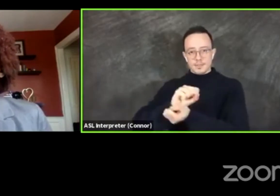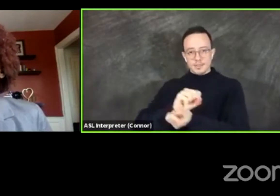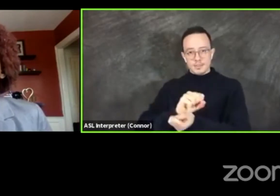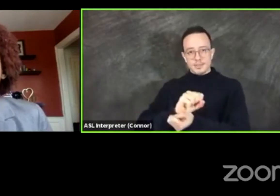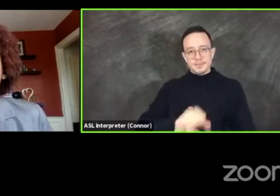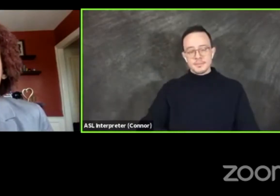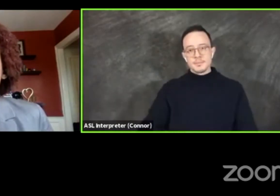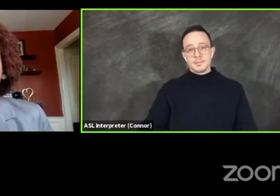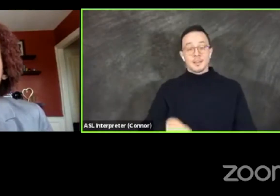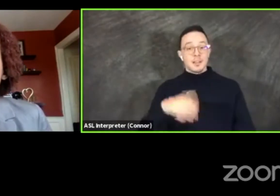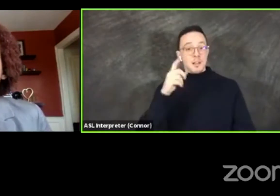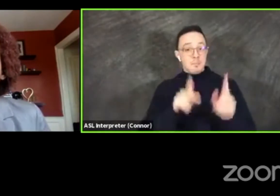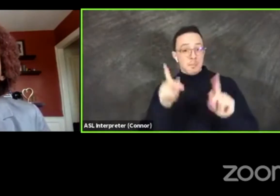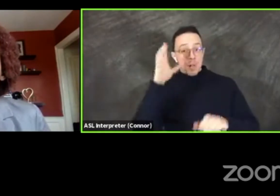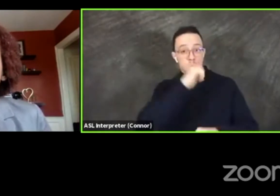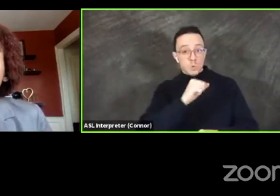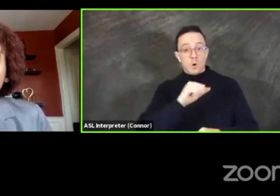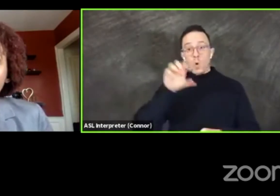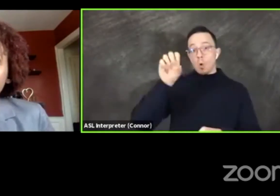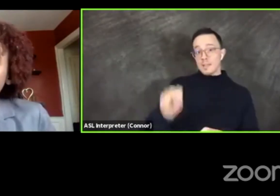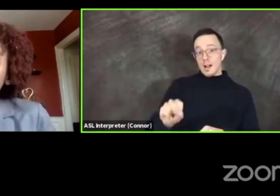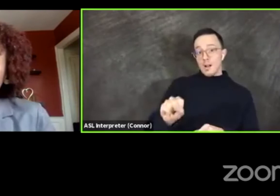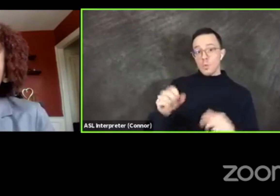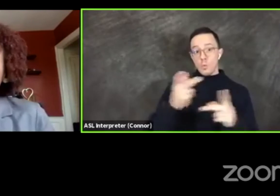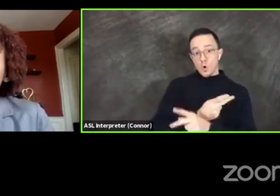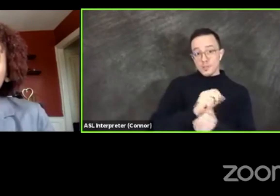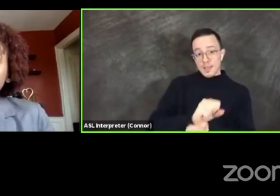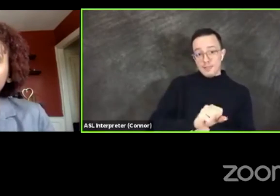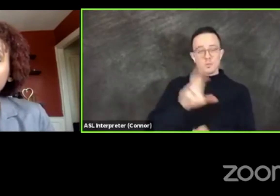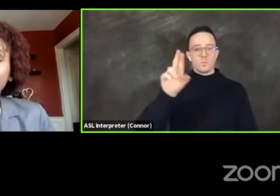SOUTH AND THEY PERFORMED A HUGE SHARE OF THE HEAVY LABOR OF BUILDING NEW YORK'S